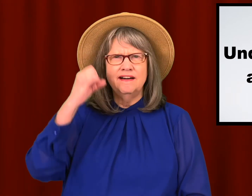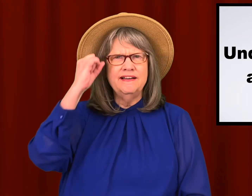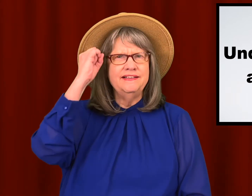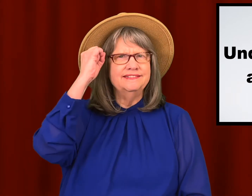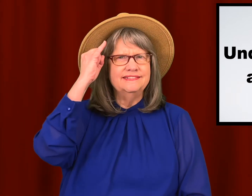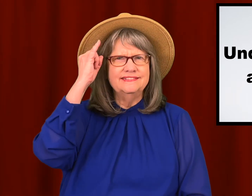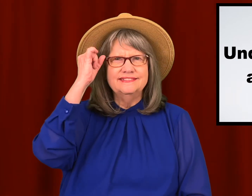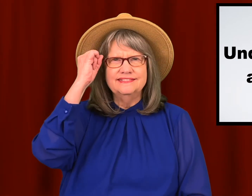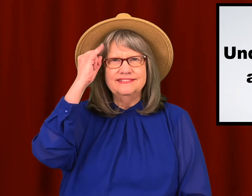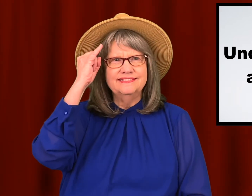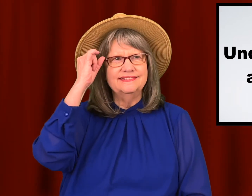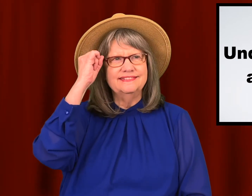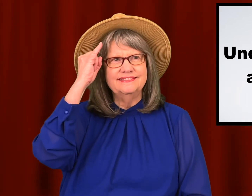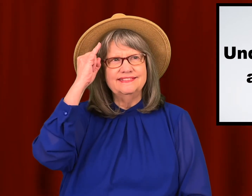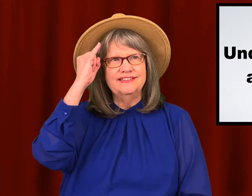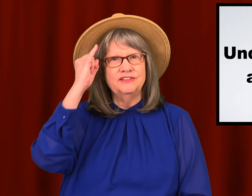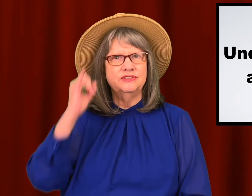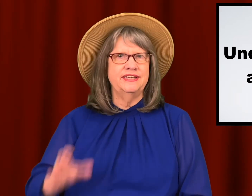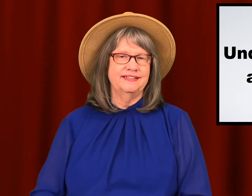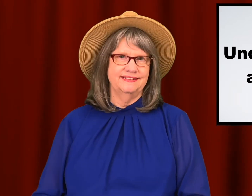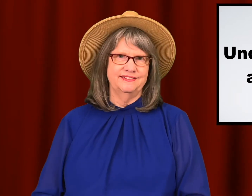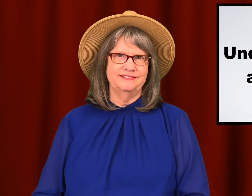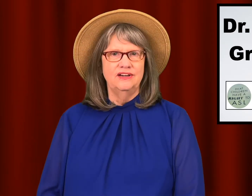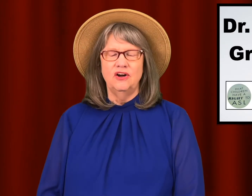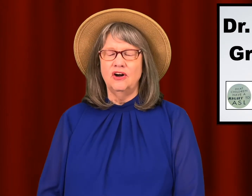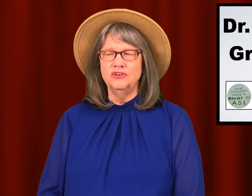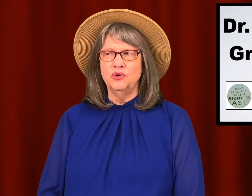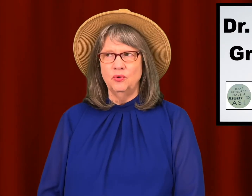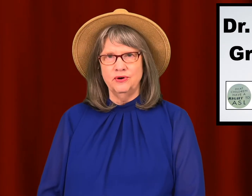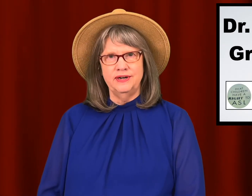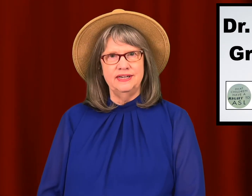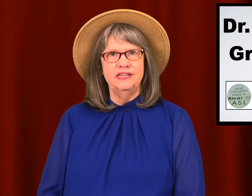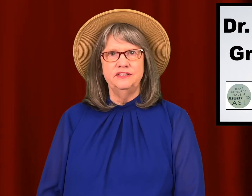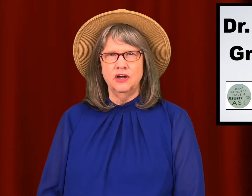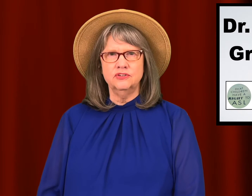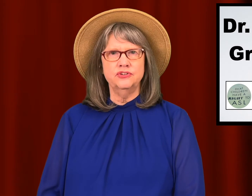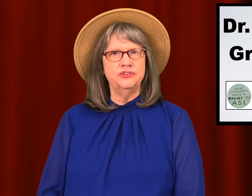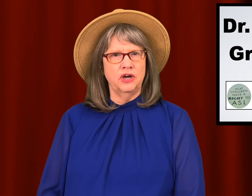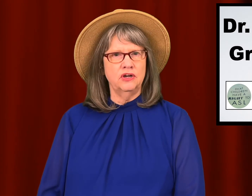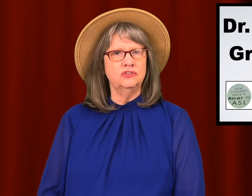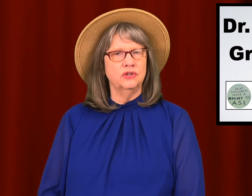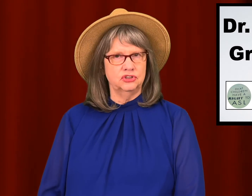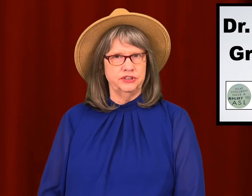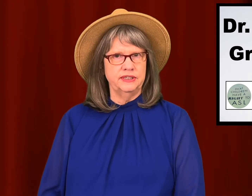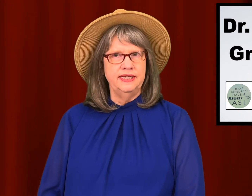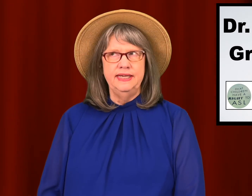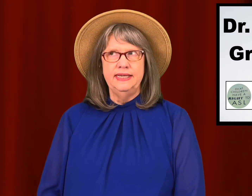I understand a little. On quora, Dr. Don Grushkin